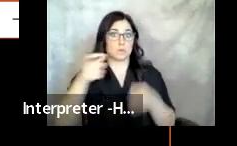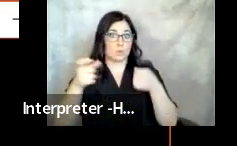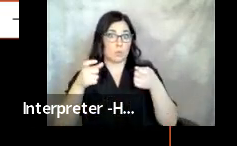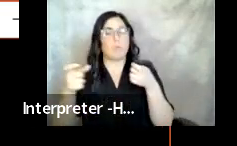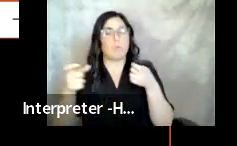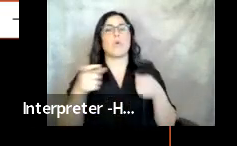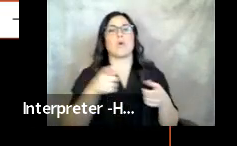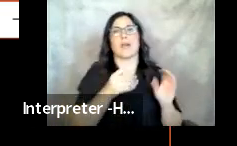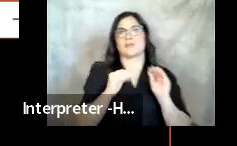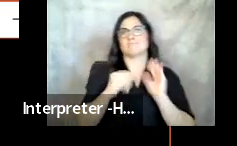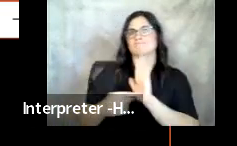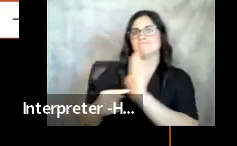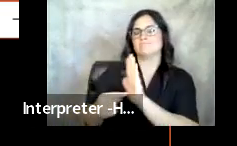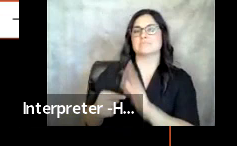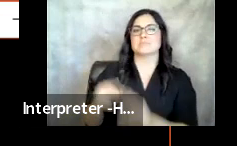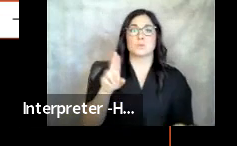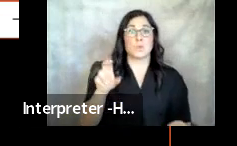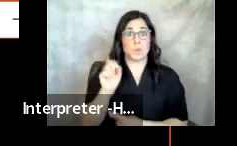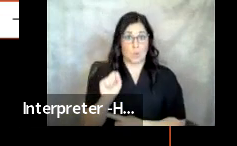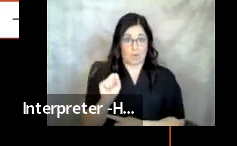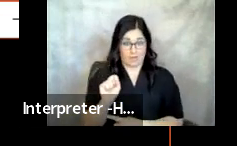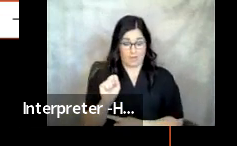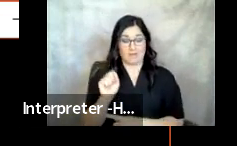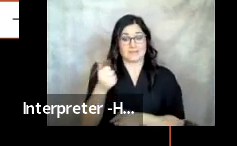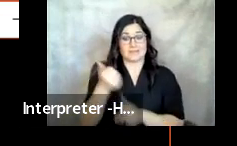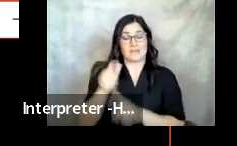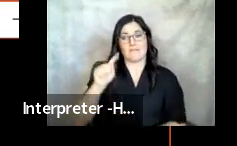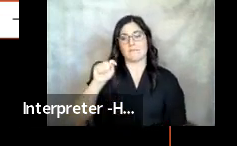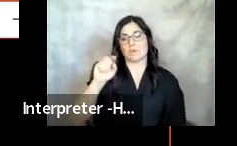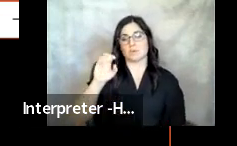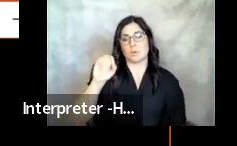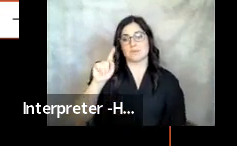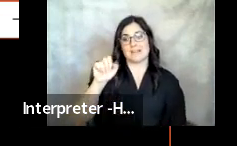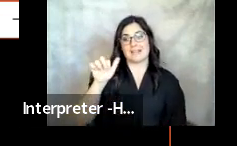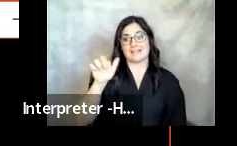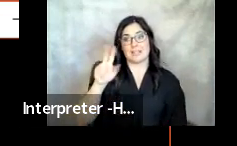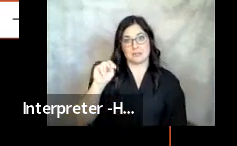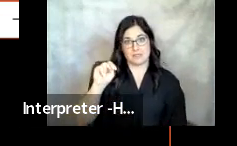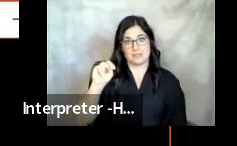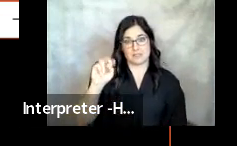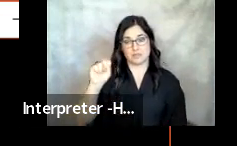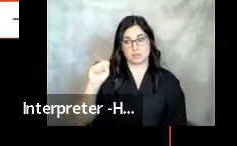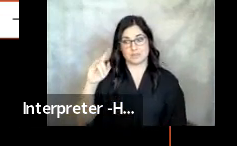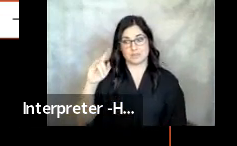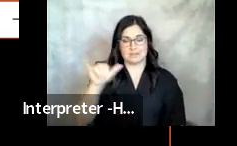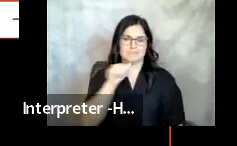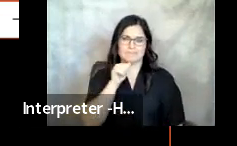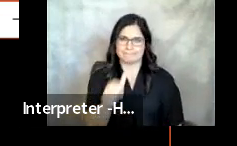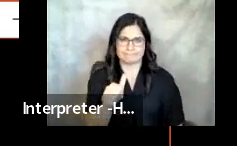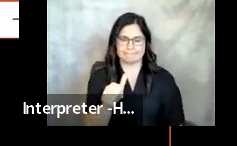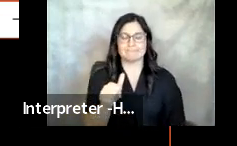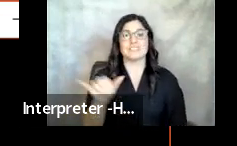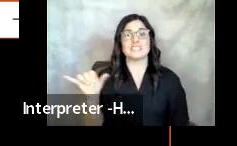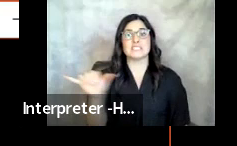Well, the United States isn't a totalitarian society. It isn't this. Dictatorship like. 1984.